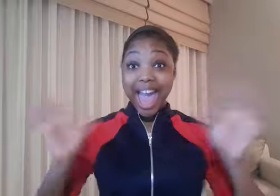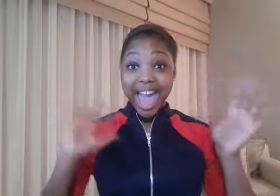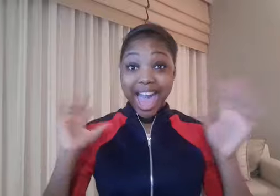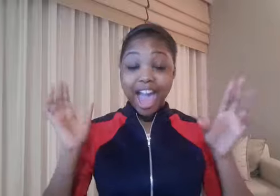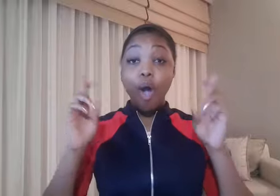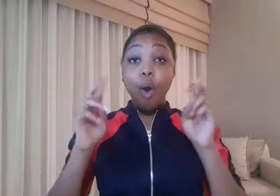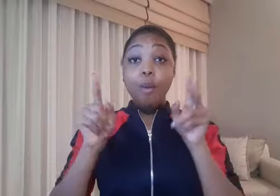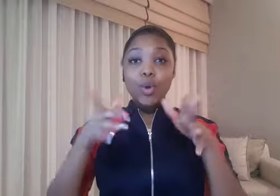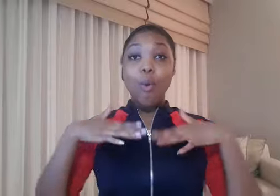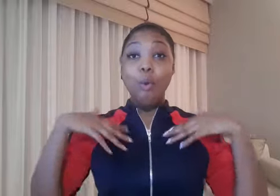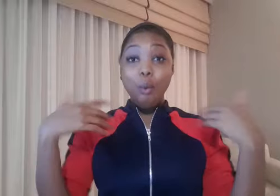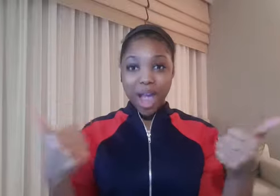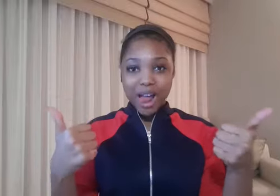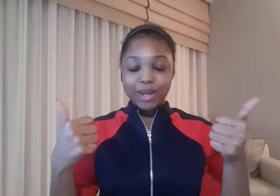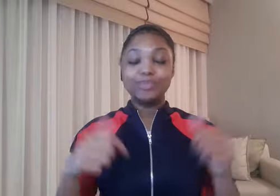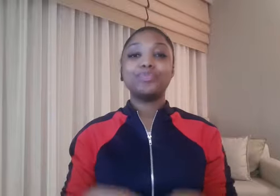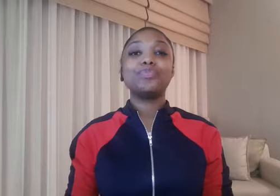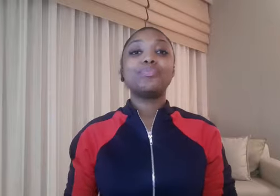Hey! I hope you're well :)